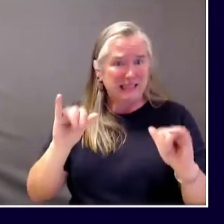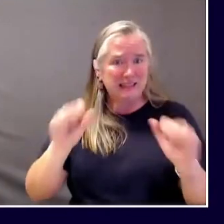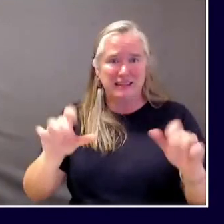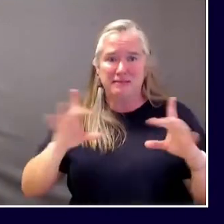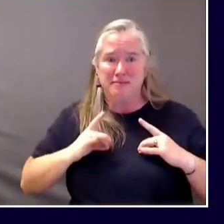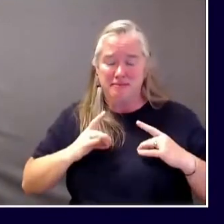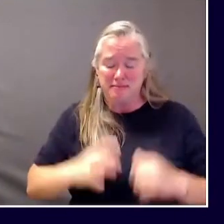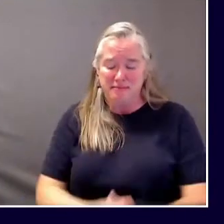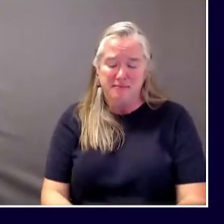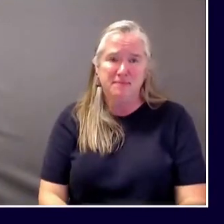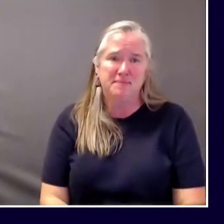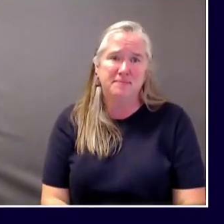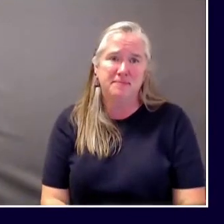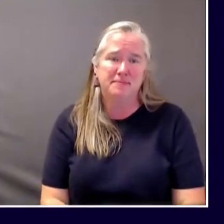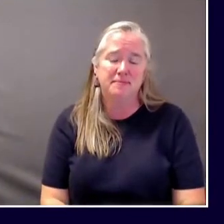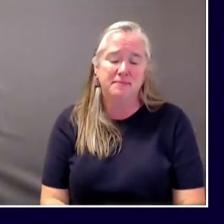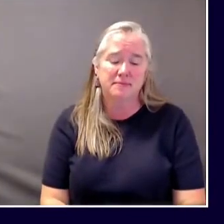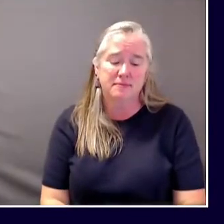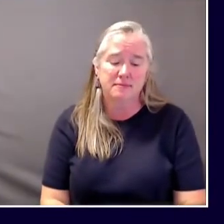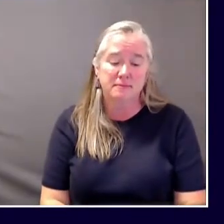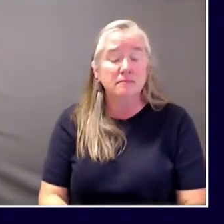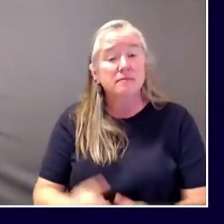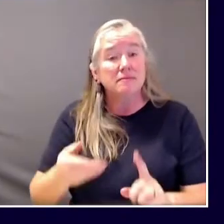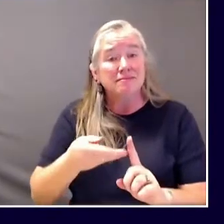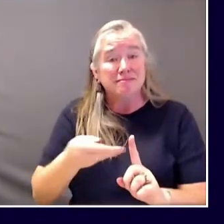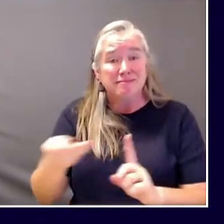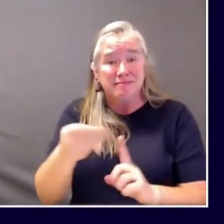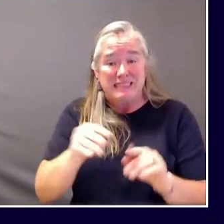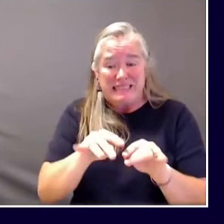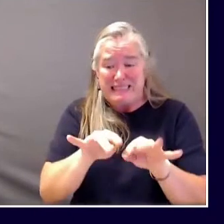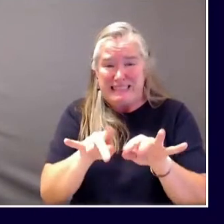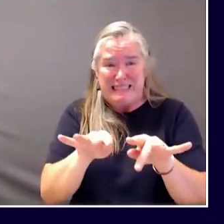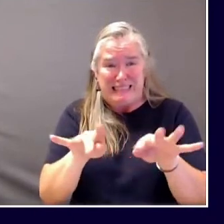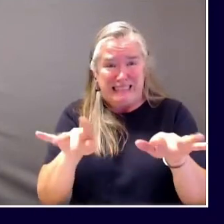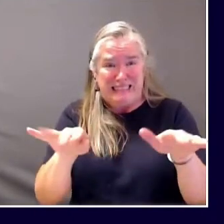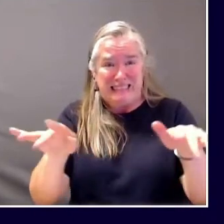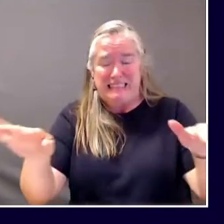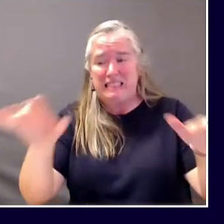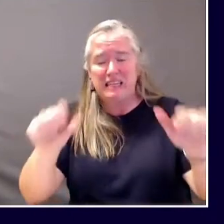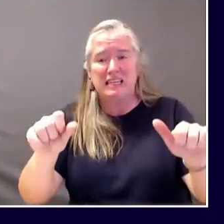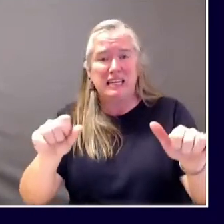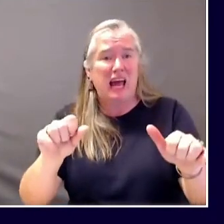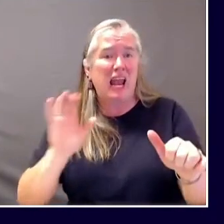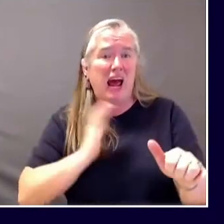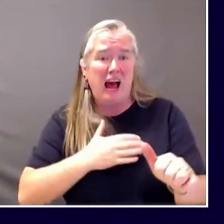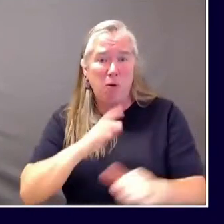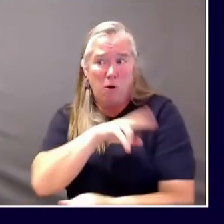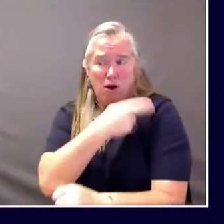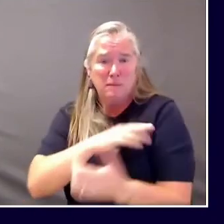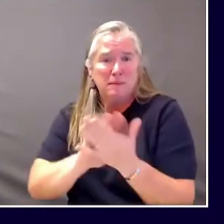it threatens to overwhelm our hospitals